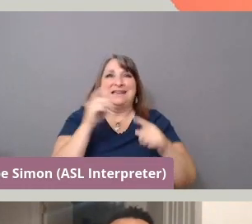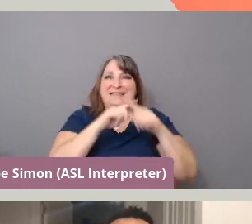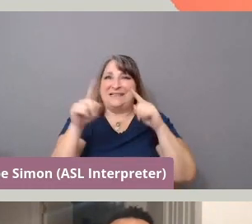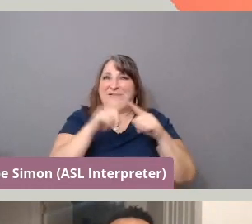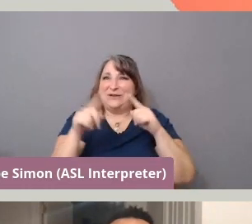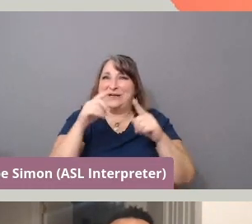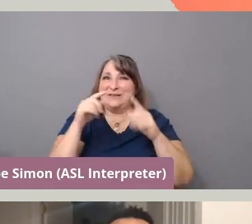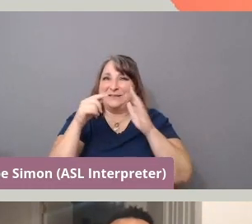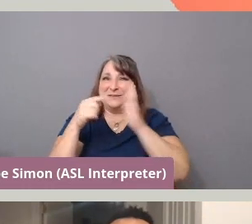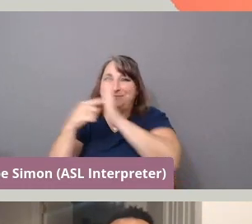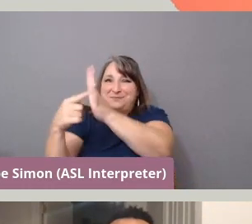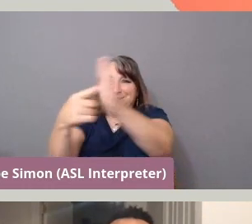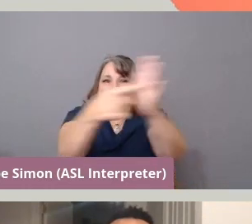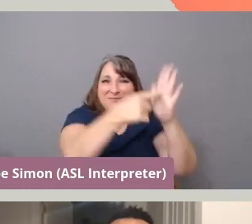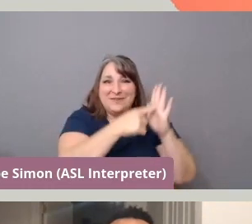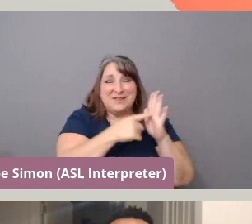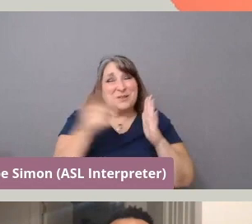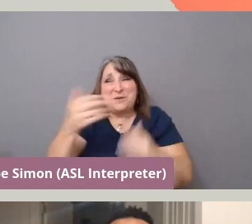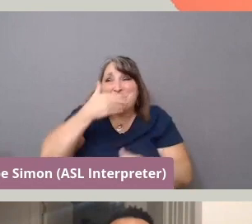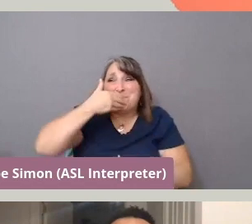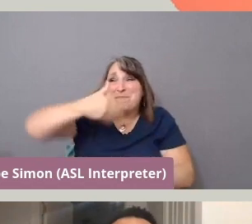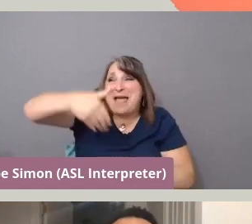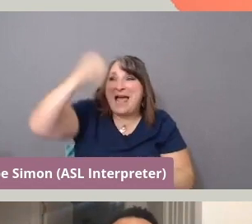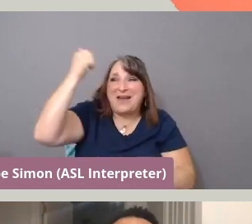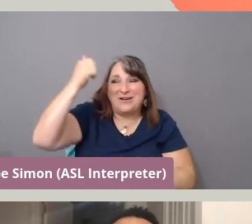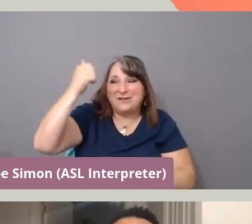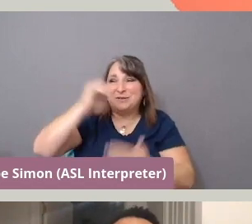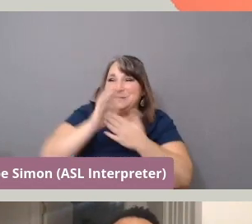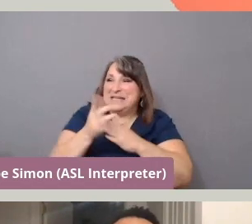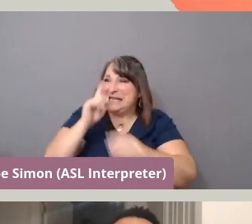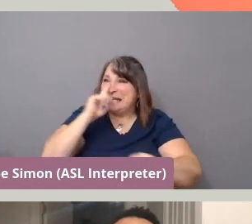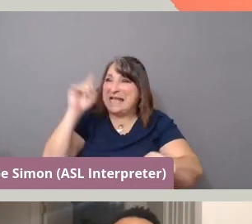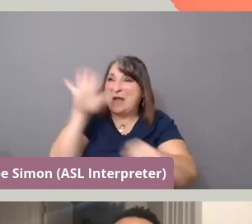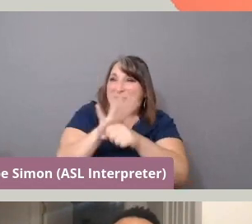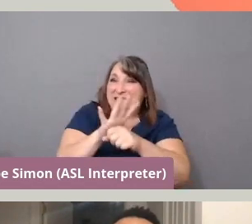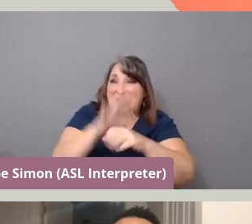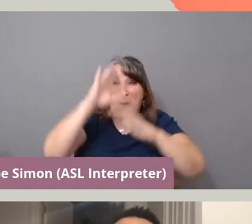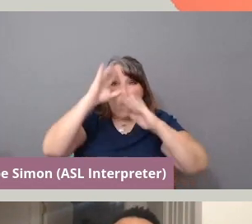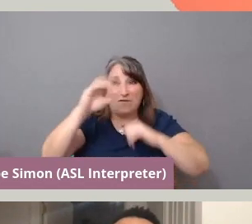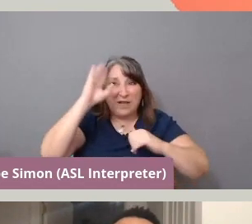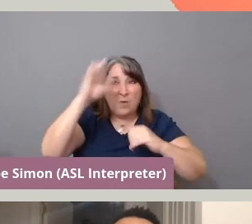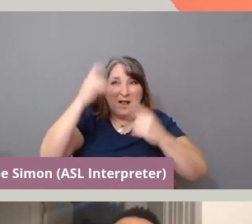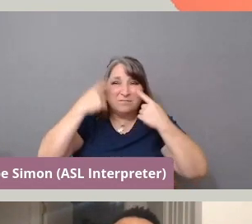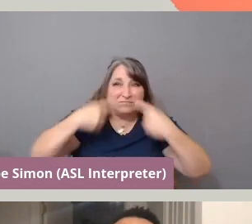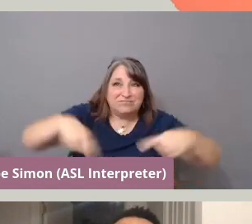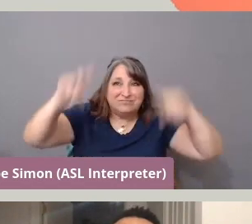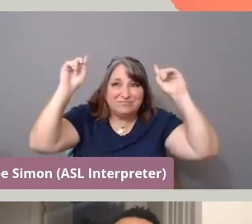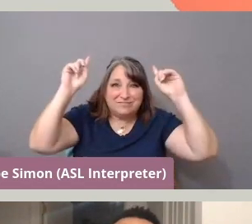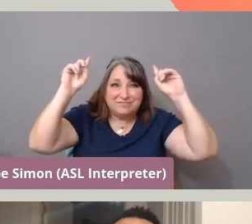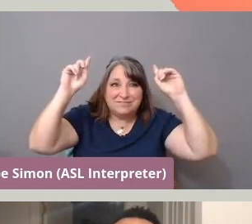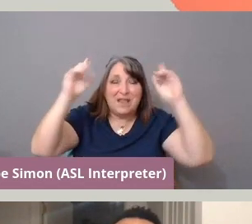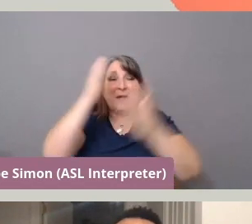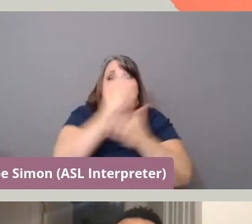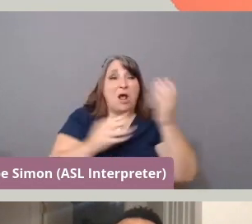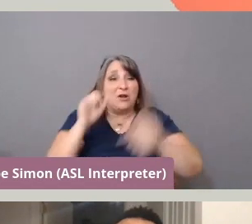off in terms of being guaranteed, hopefully, that it will go. And part of the work that I do in the advocacy